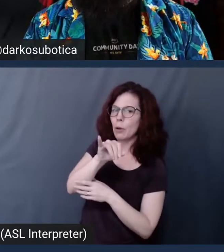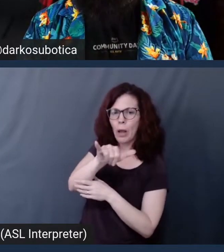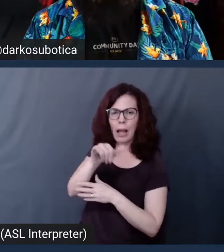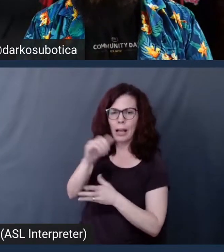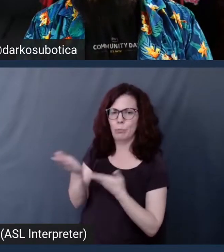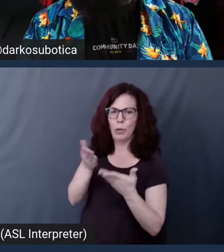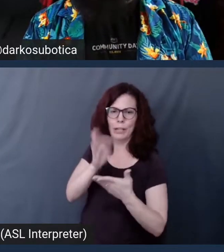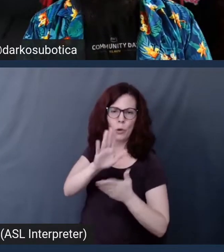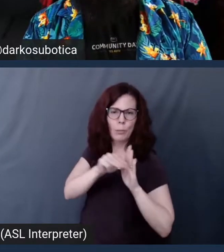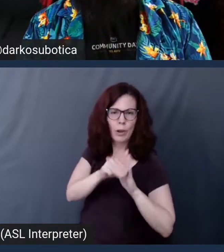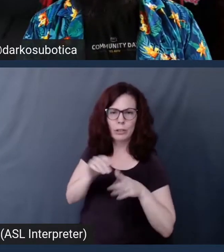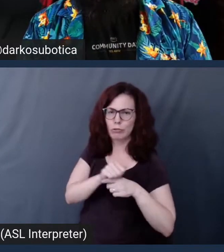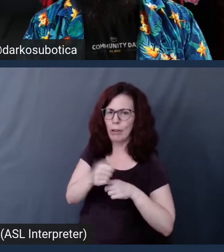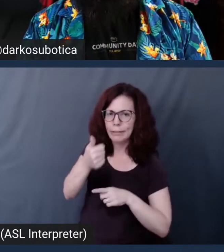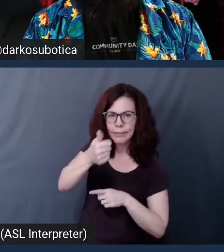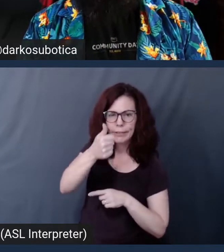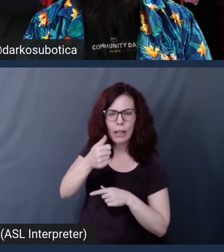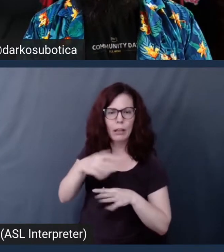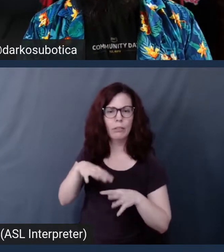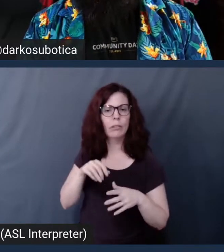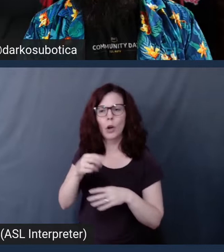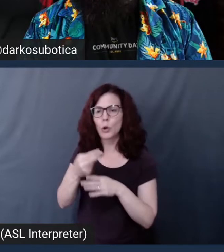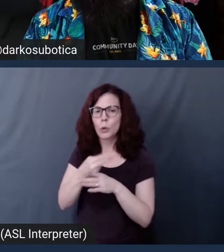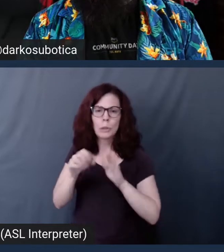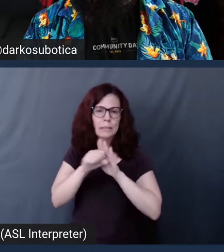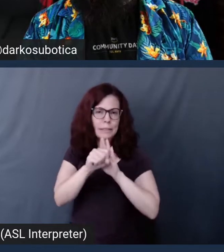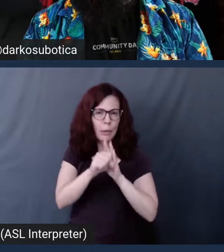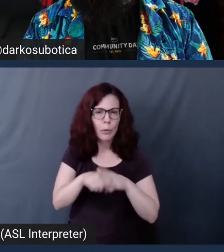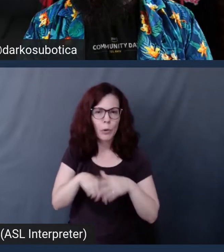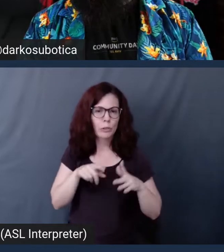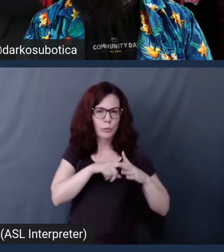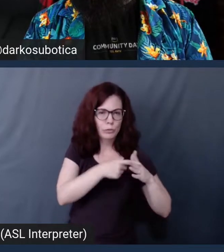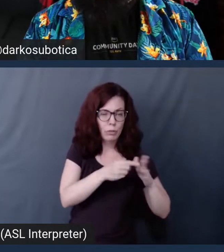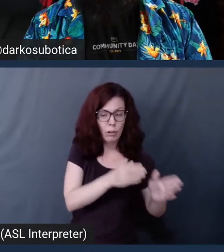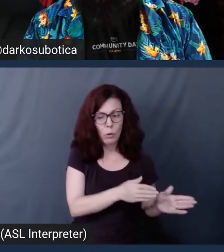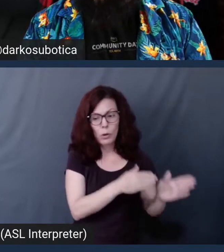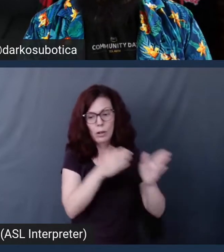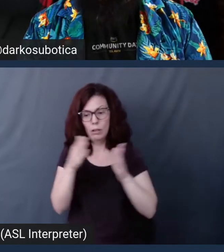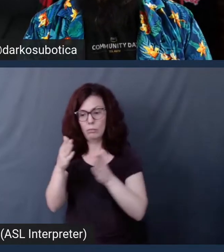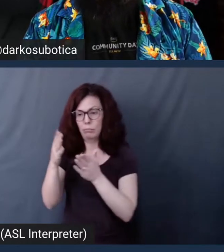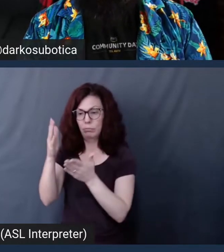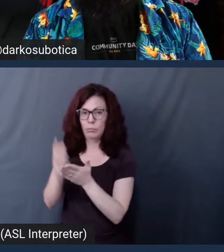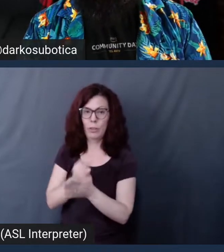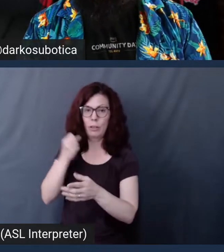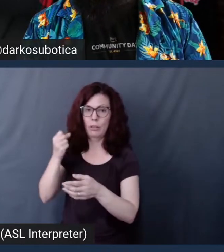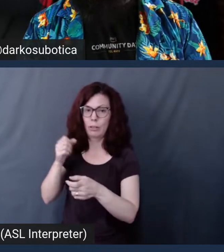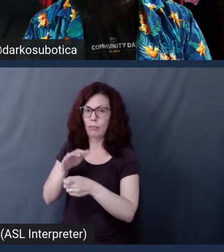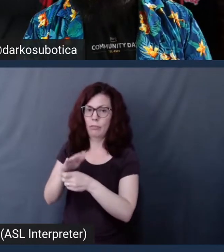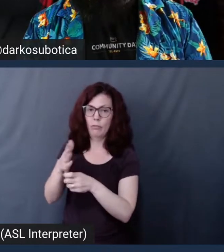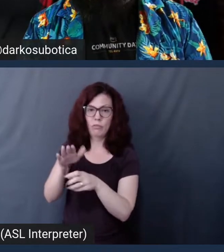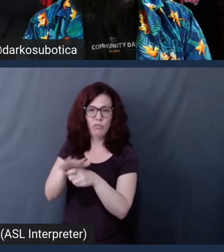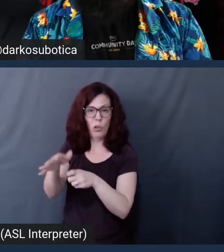train your own model, or use the samples as the product starting point, or leverage a full solution from some of those partners